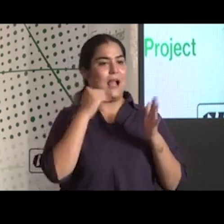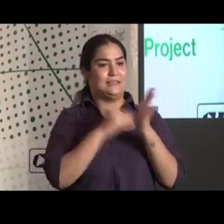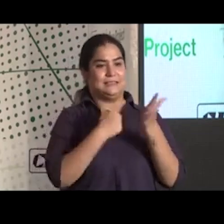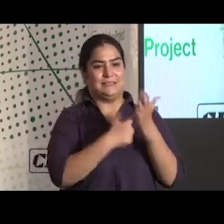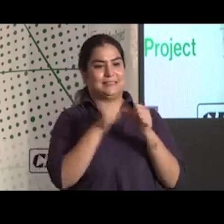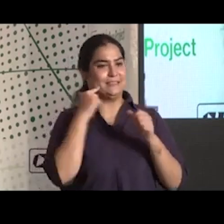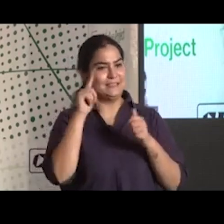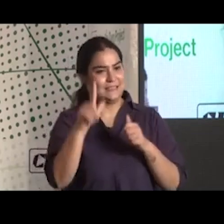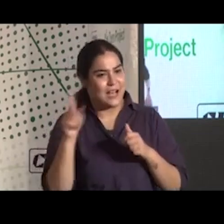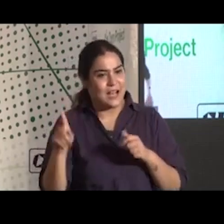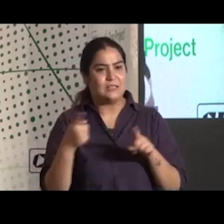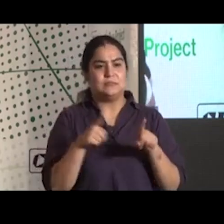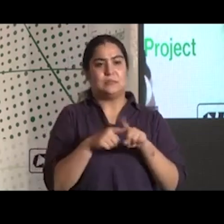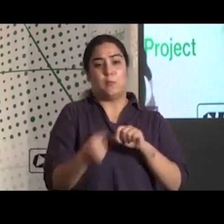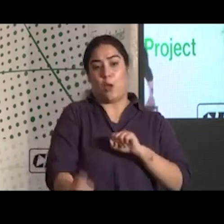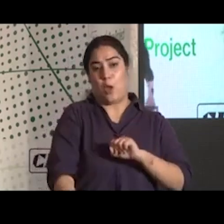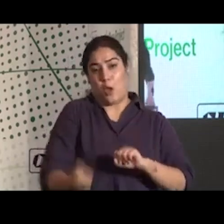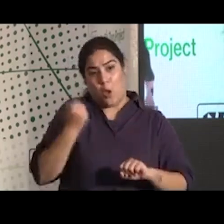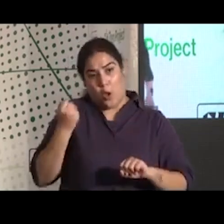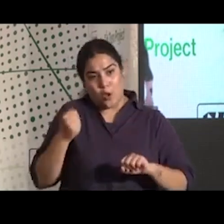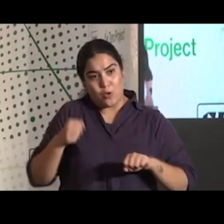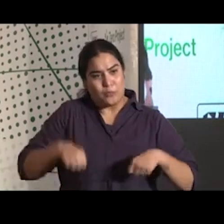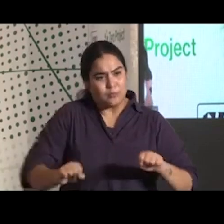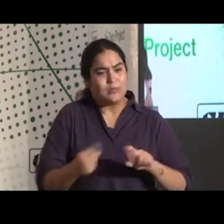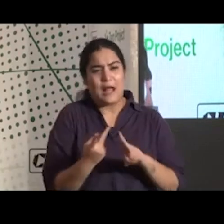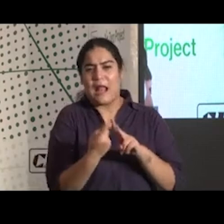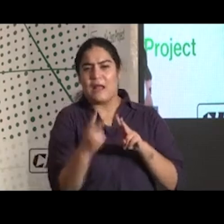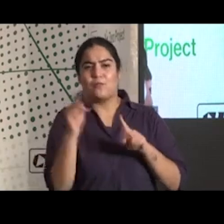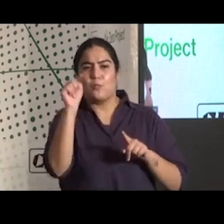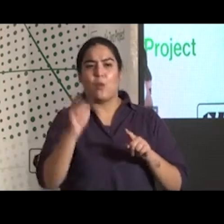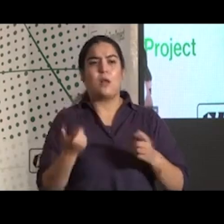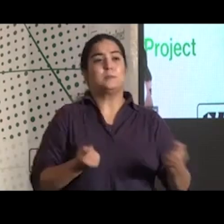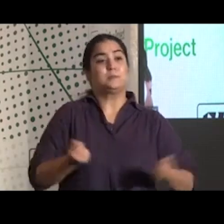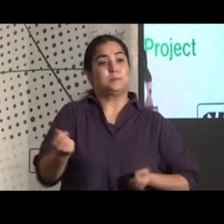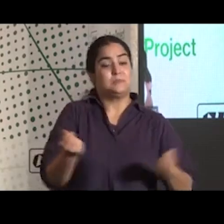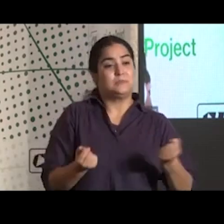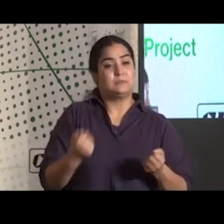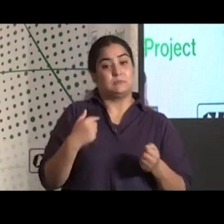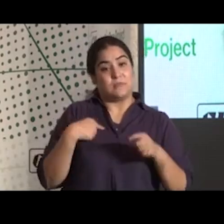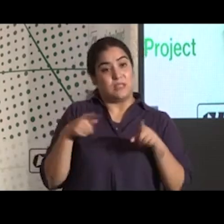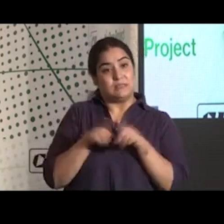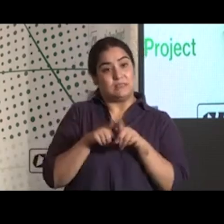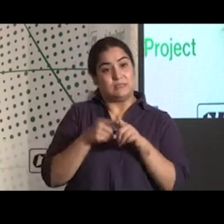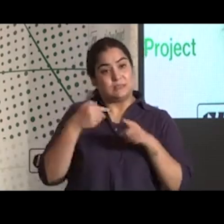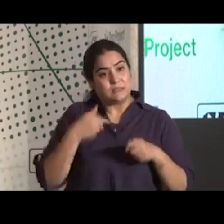I think. Ma'am, you should see our bus. We do Number three. What you share.